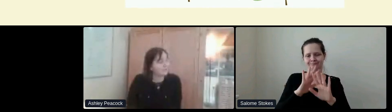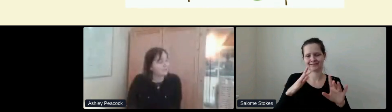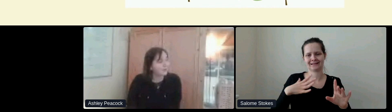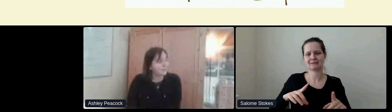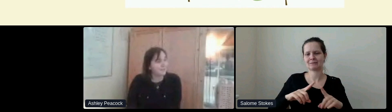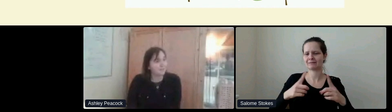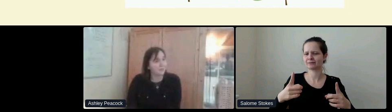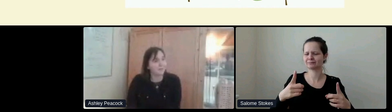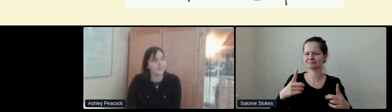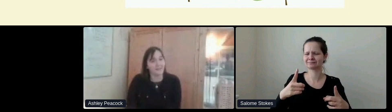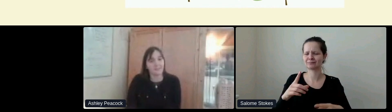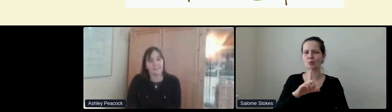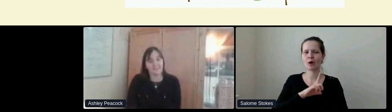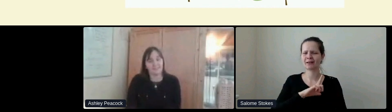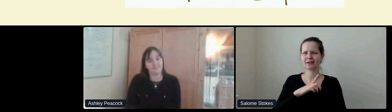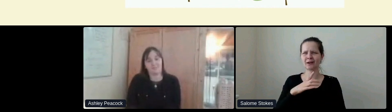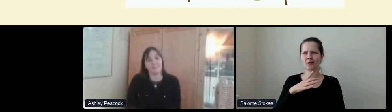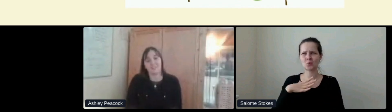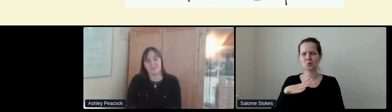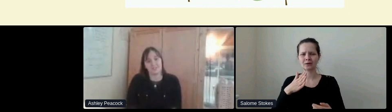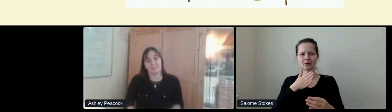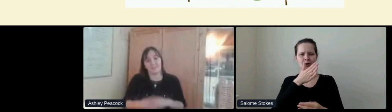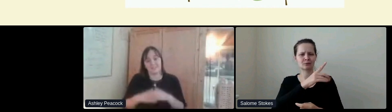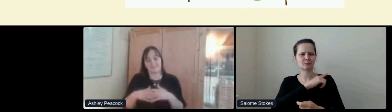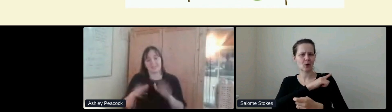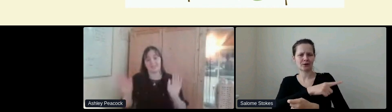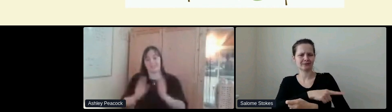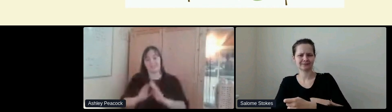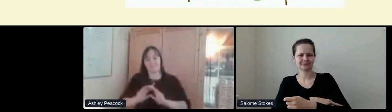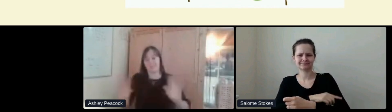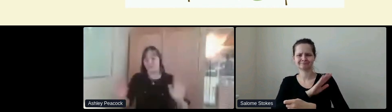avoid public transport as much as possible.